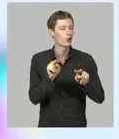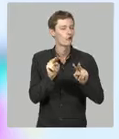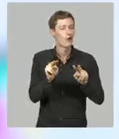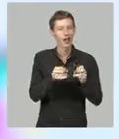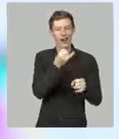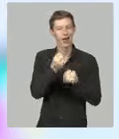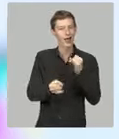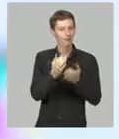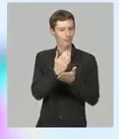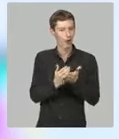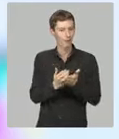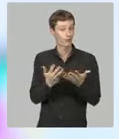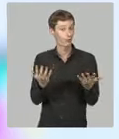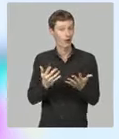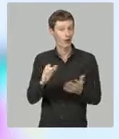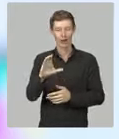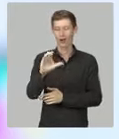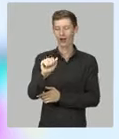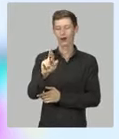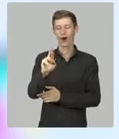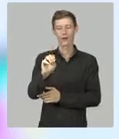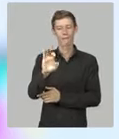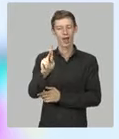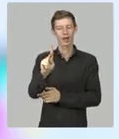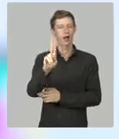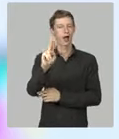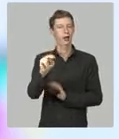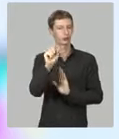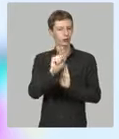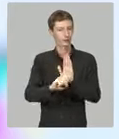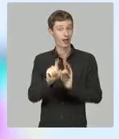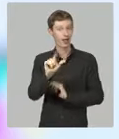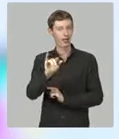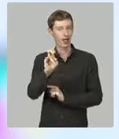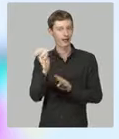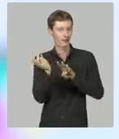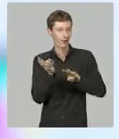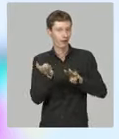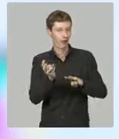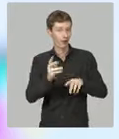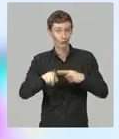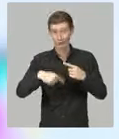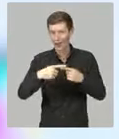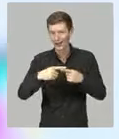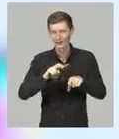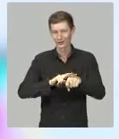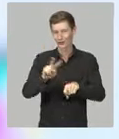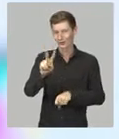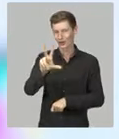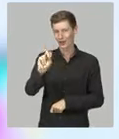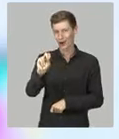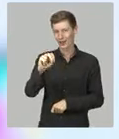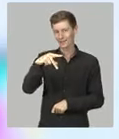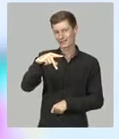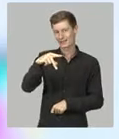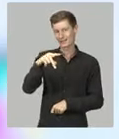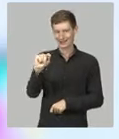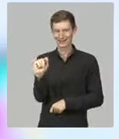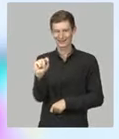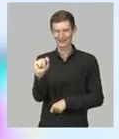THIS COMMUNITY. IT'S ANOTHER REASON WHY EVERYONE SHOULD STAY TUNED FOR OUR FINAL BIT OF THE DAY, CARMACK